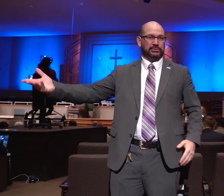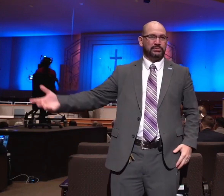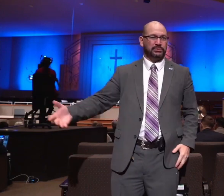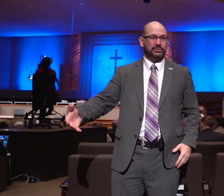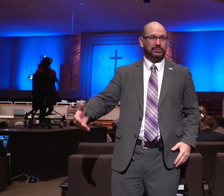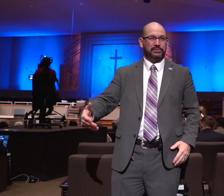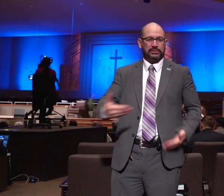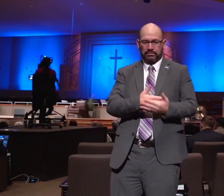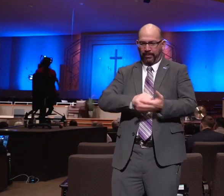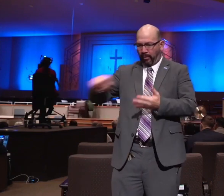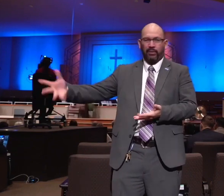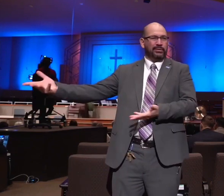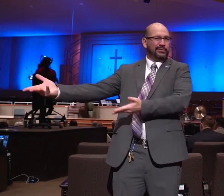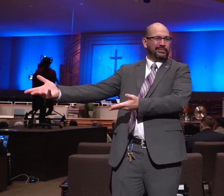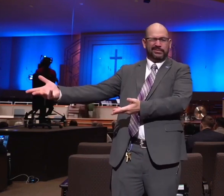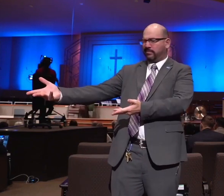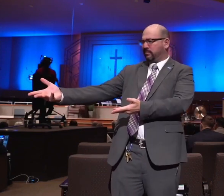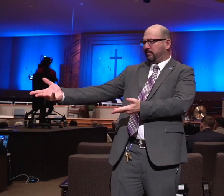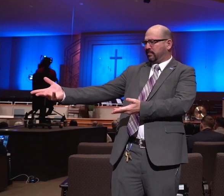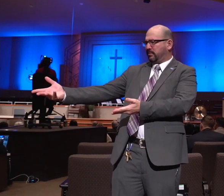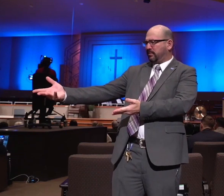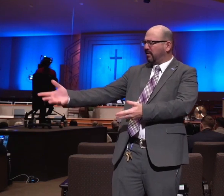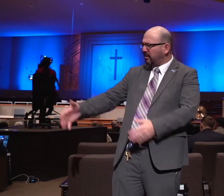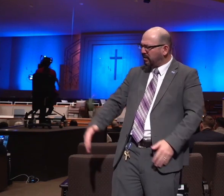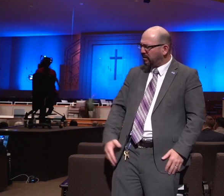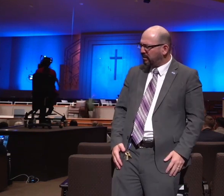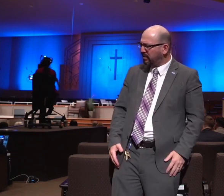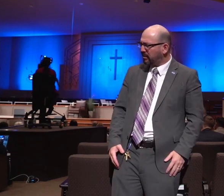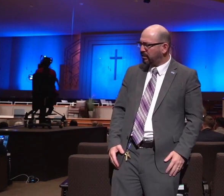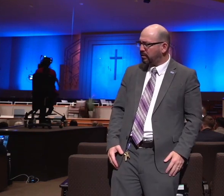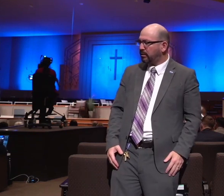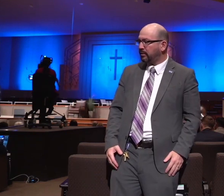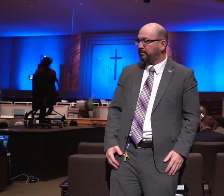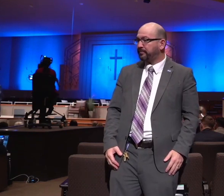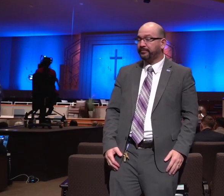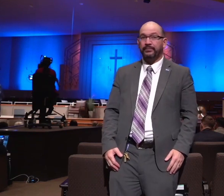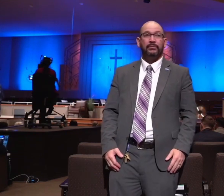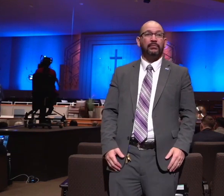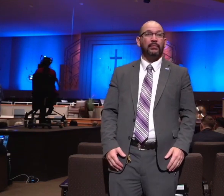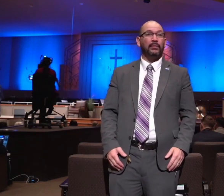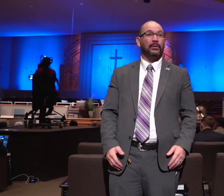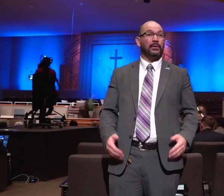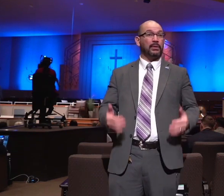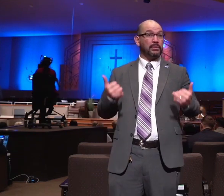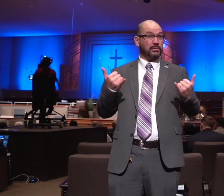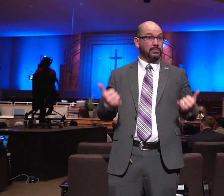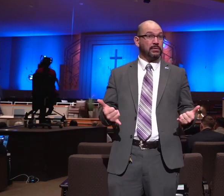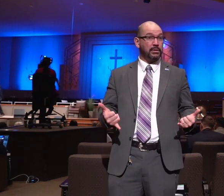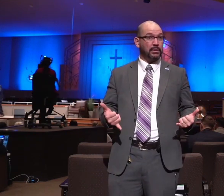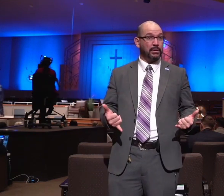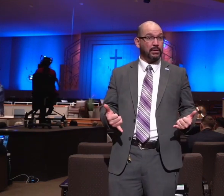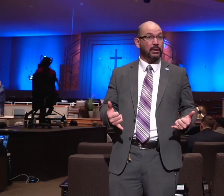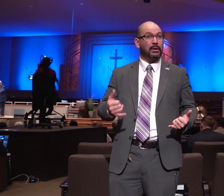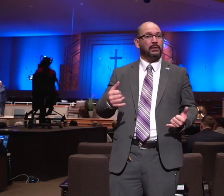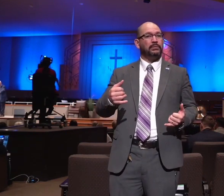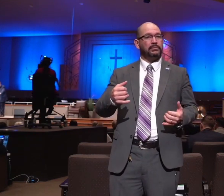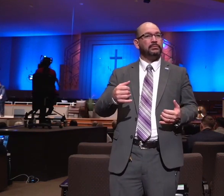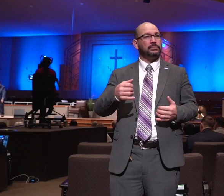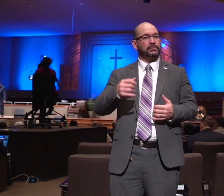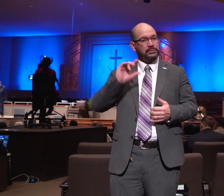nobody seems too bothered by it now you better be nice to the Muslims you